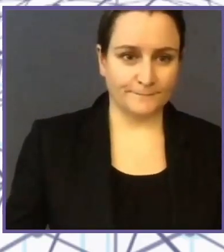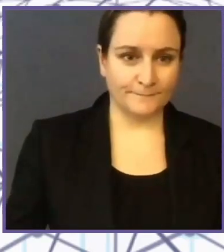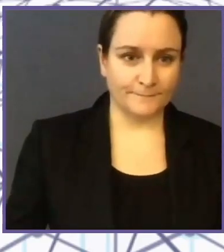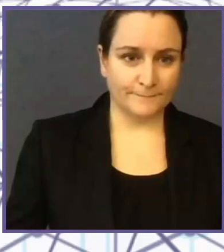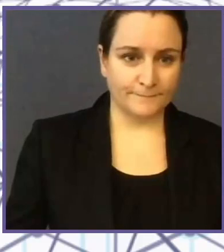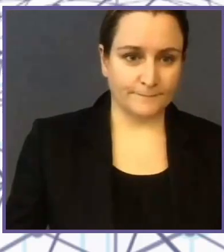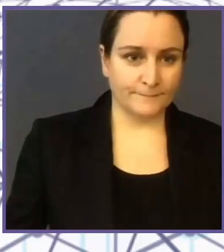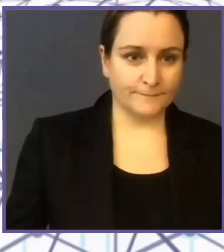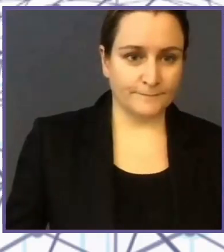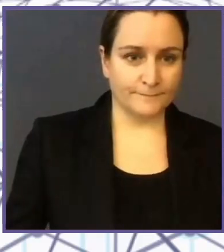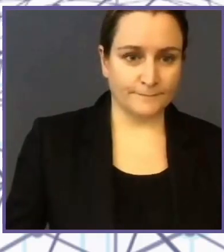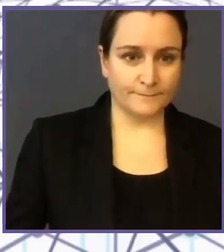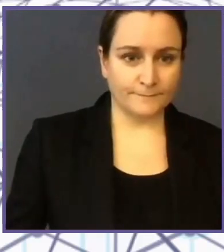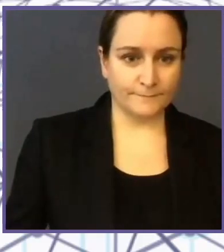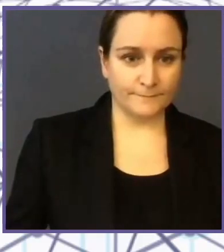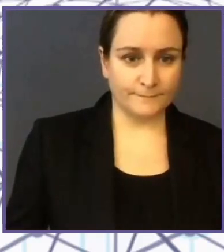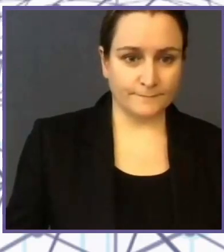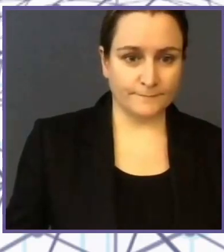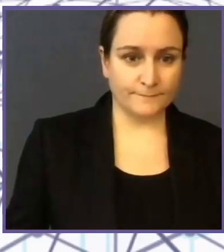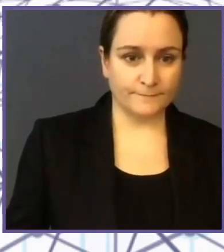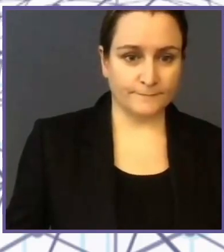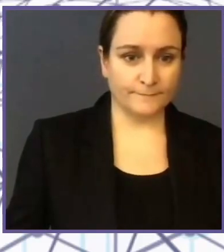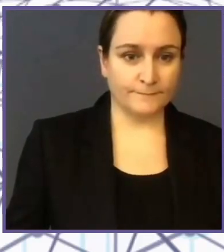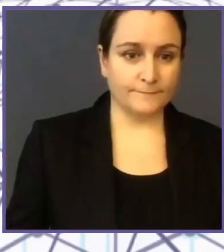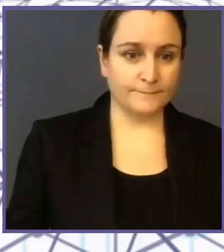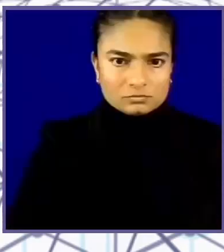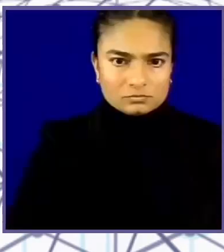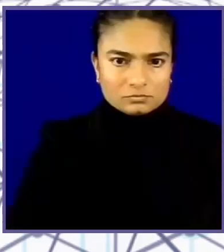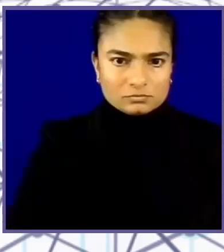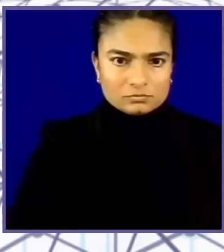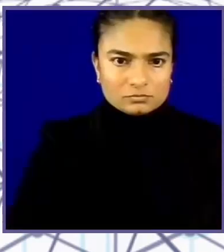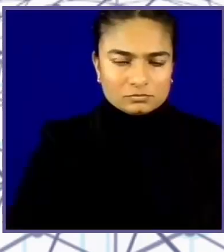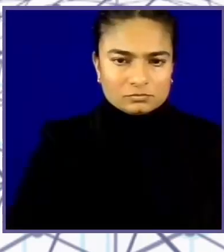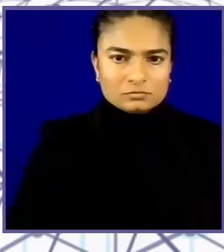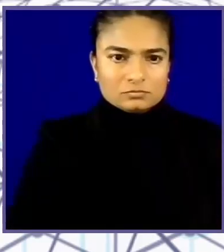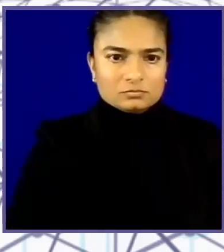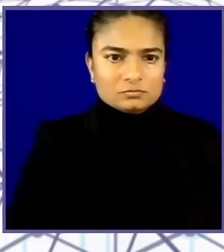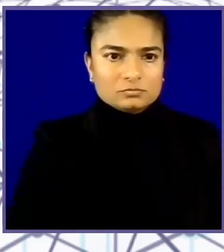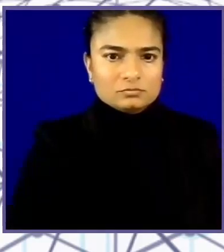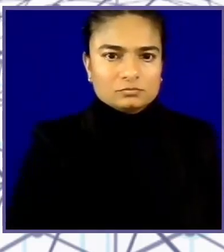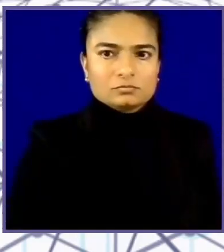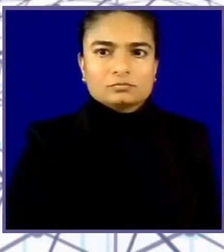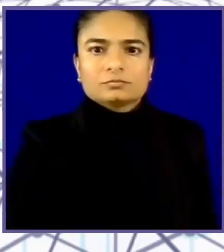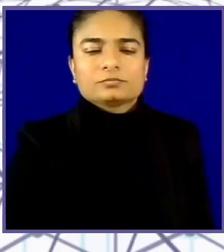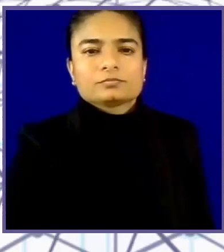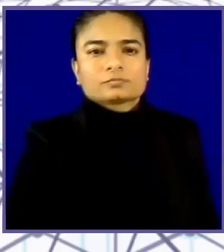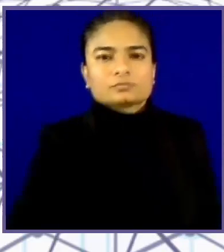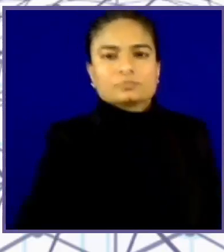with the team with specific focus on person centred, goal oriented and graded approach